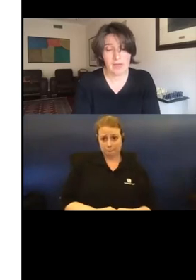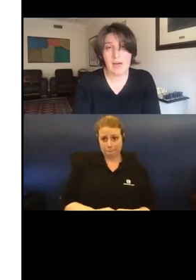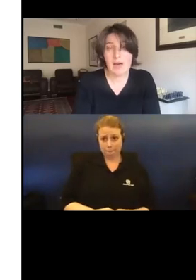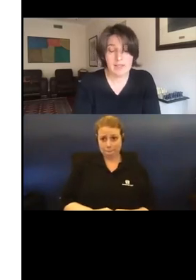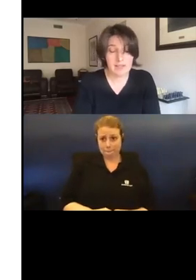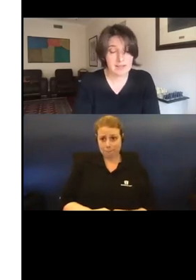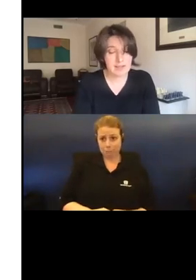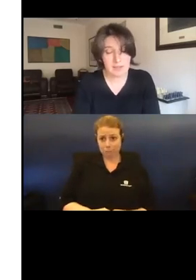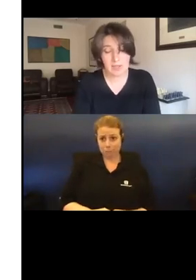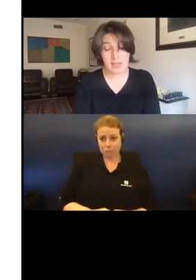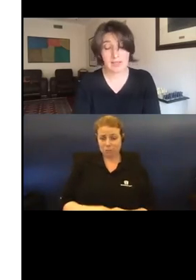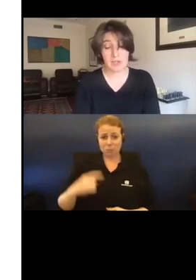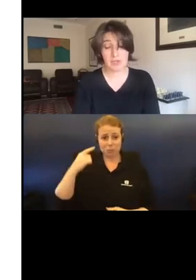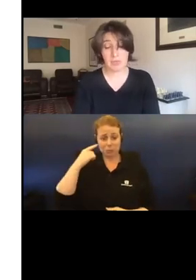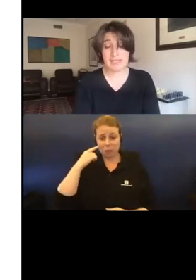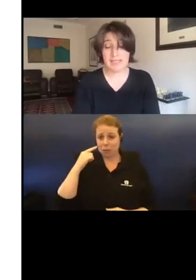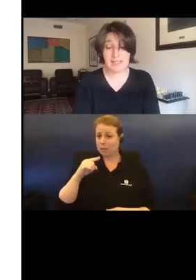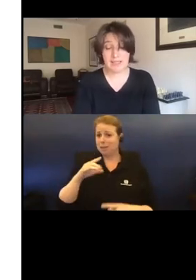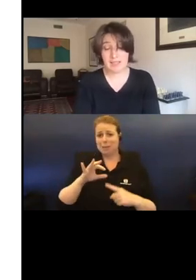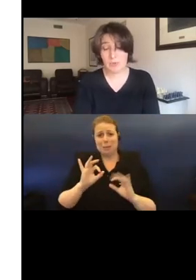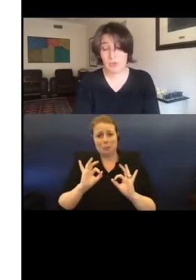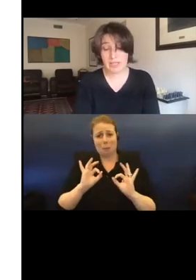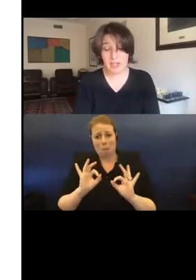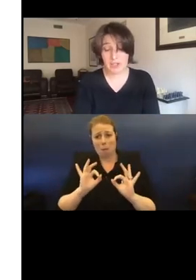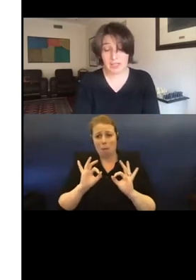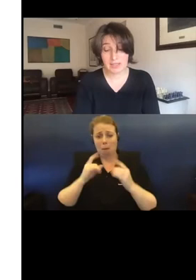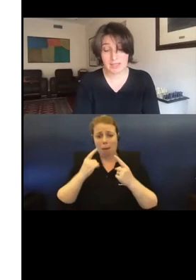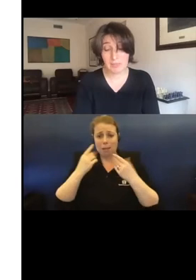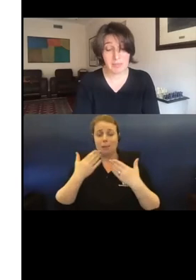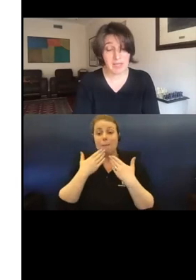i think this is a seminal exhibition please see it in both location and keep in mind